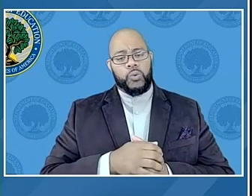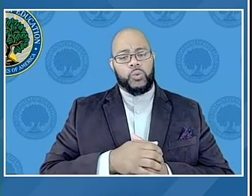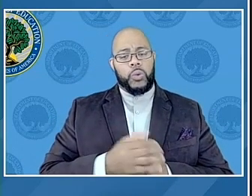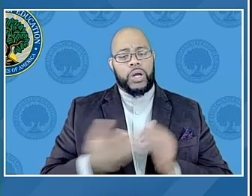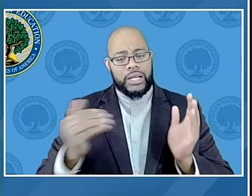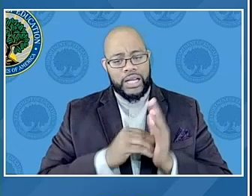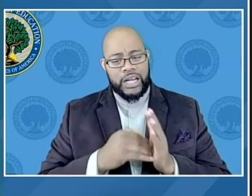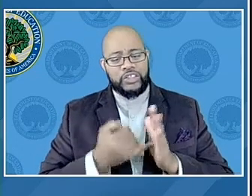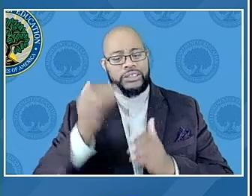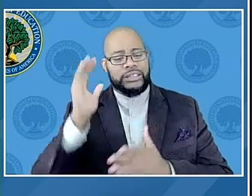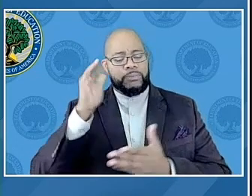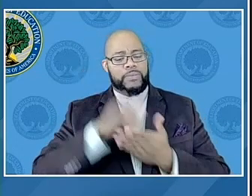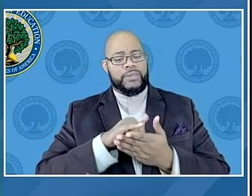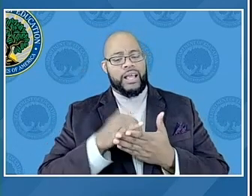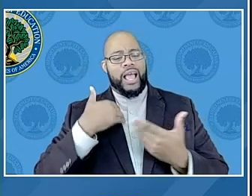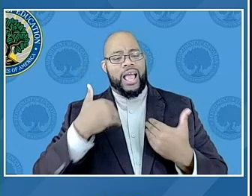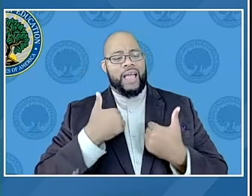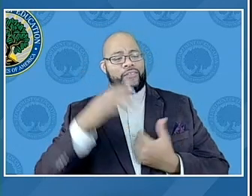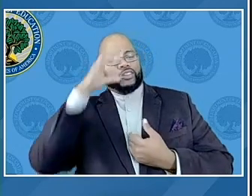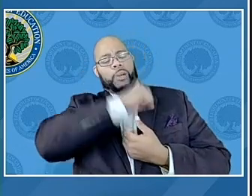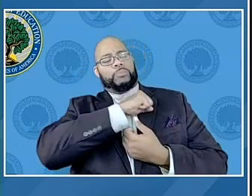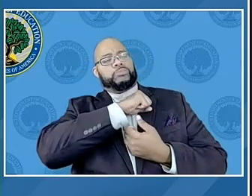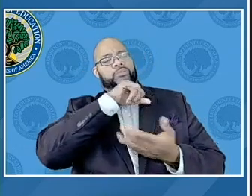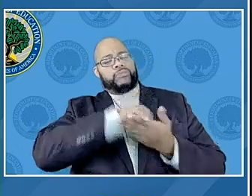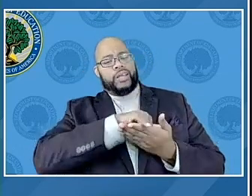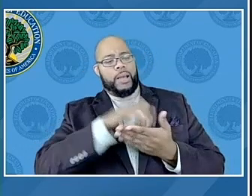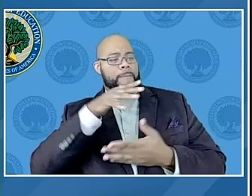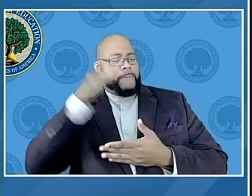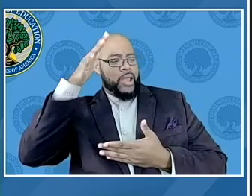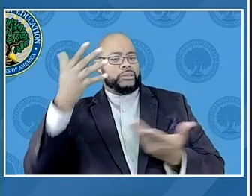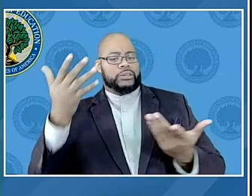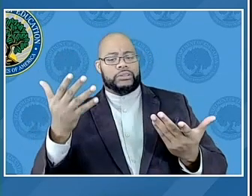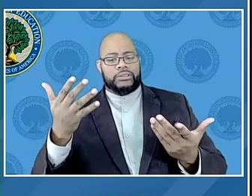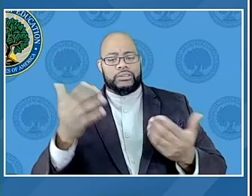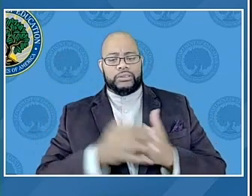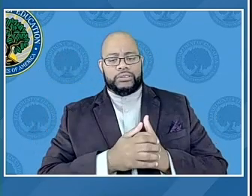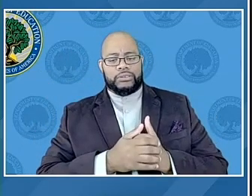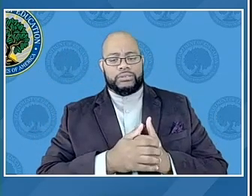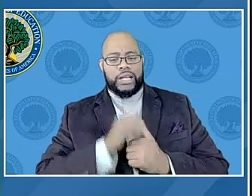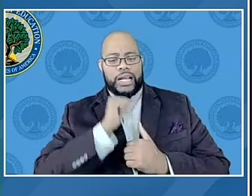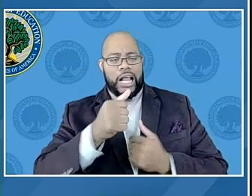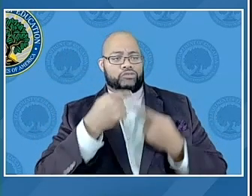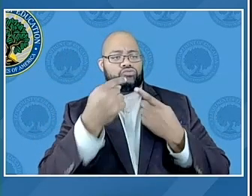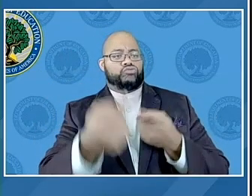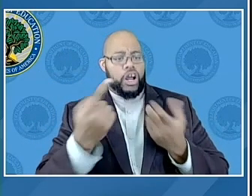there's an assumption that, you know, parents are not struggling, that we can afford this.